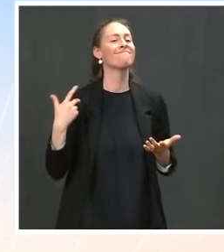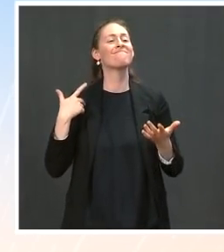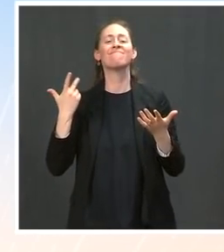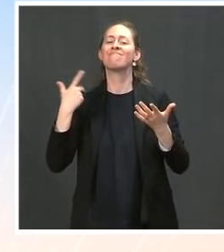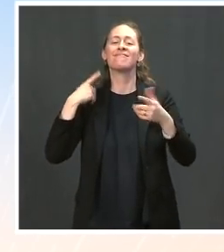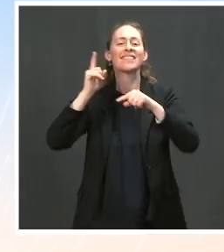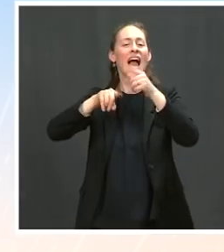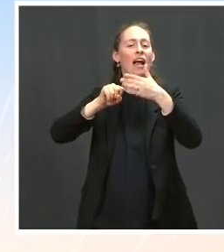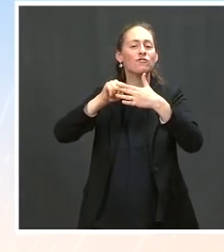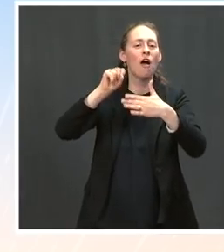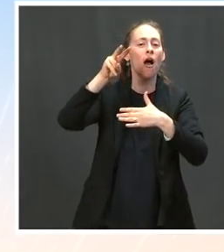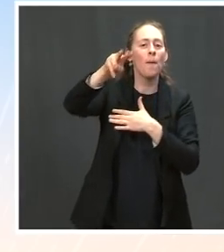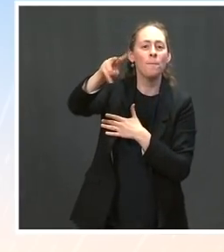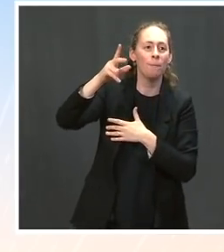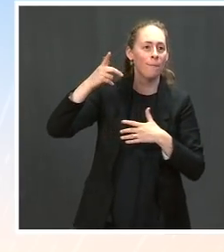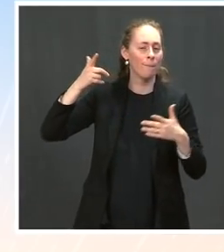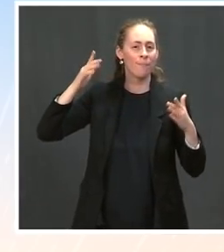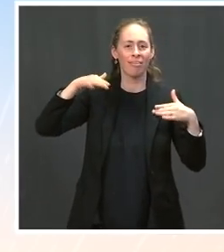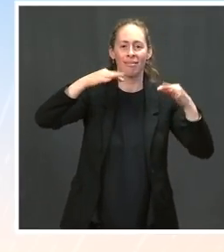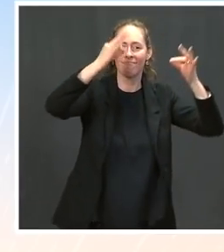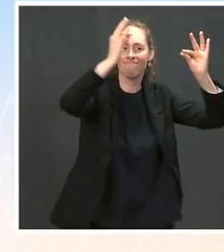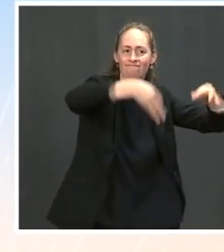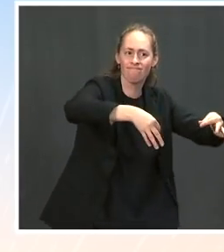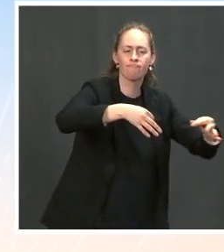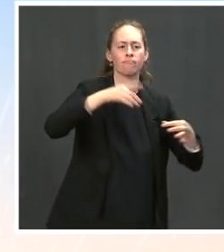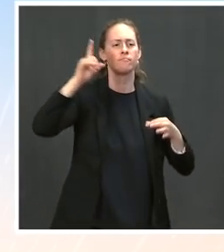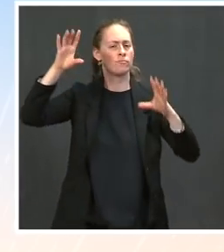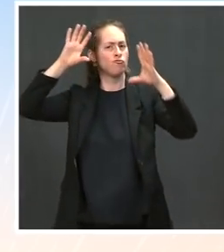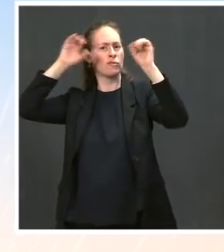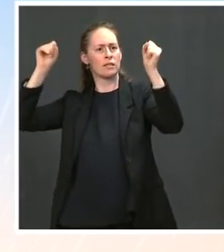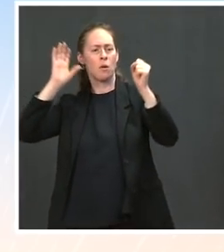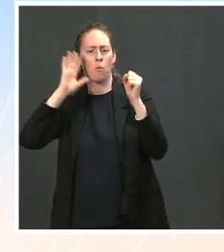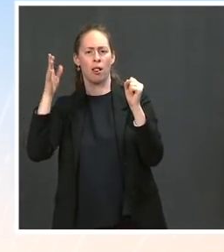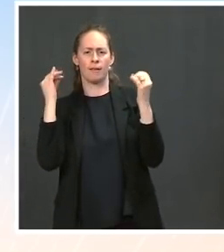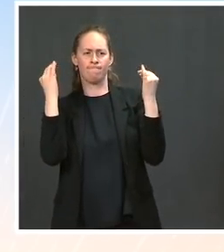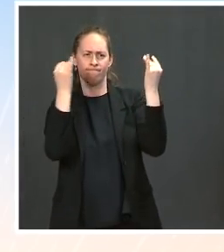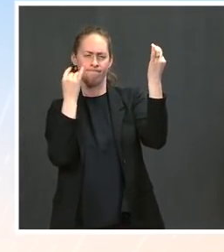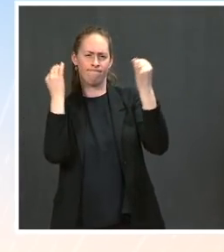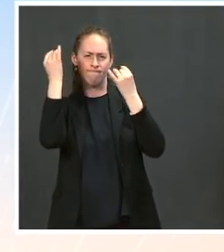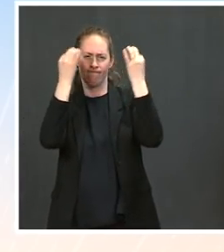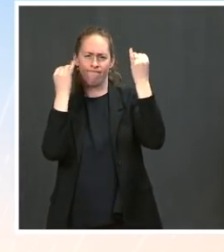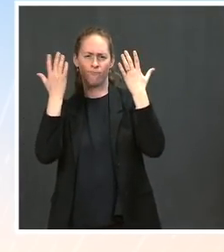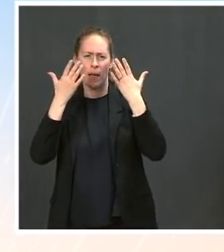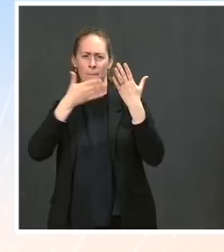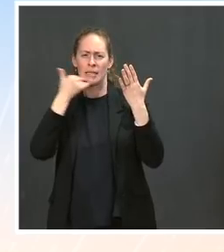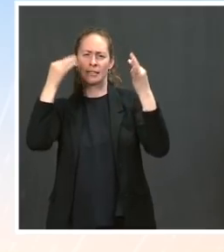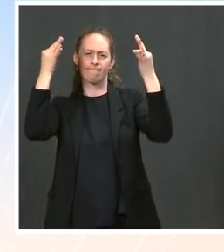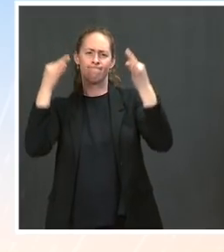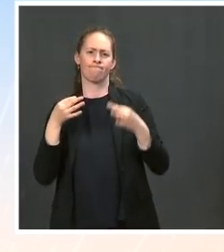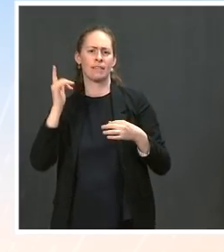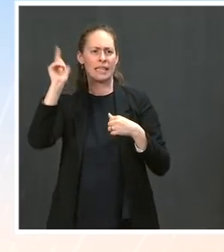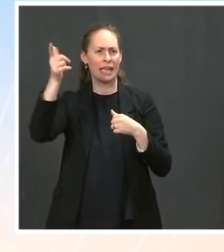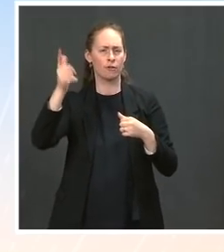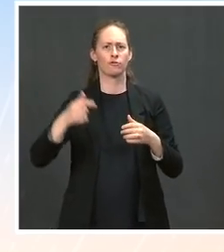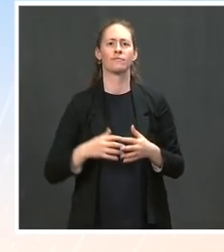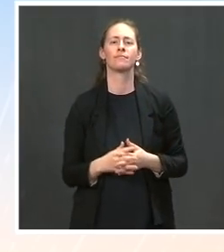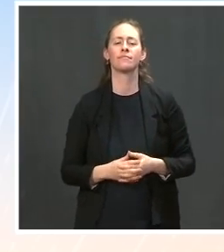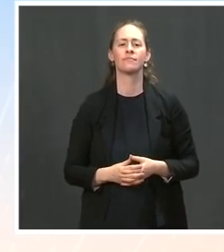And we'll make an evaluation about what the country needs at that point in time. Go ahead, in the back. >> The Press: Hi. So I know you just, in some ways,